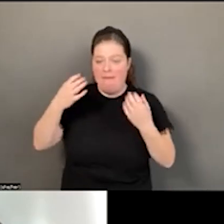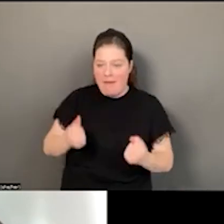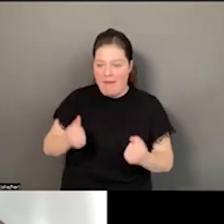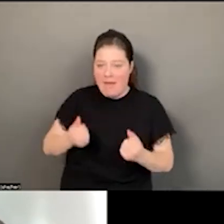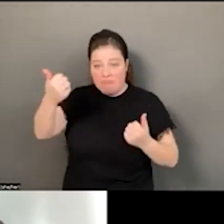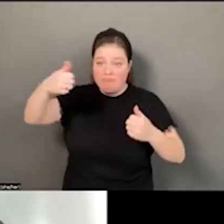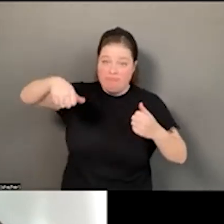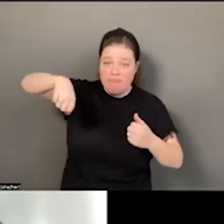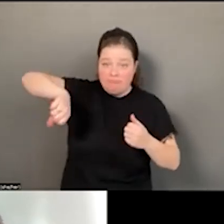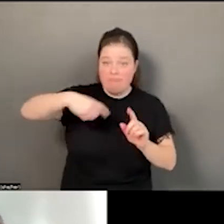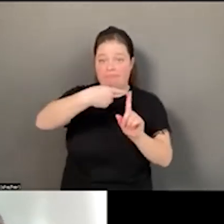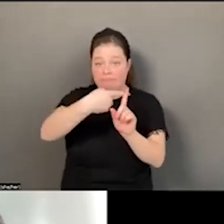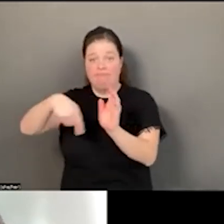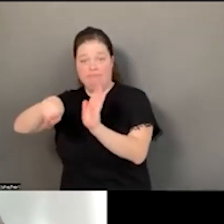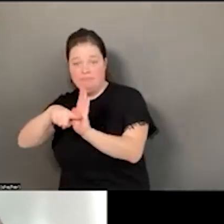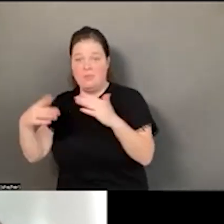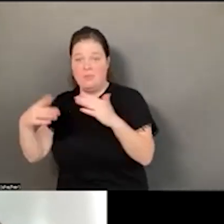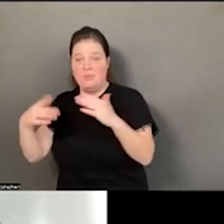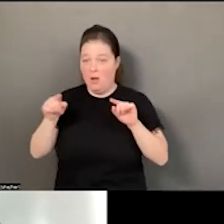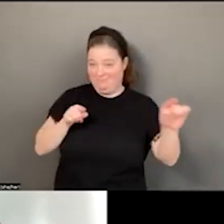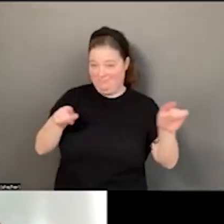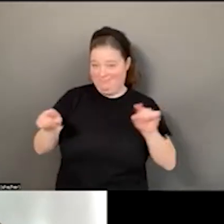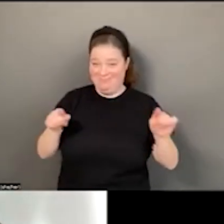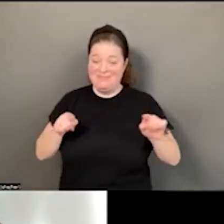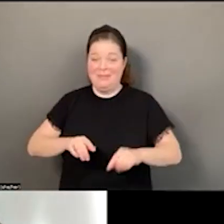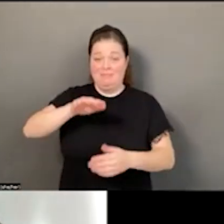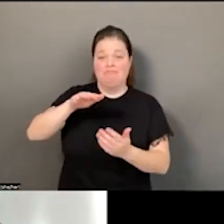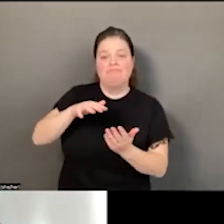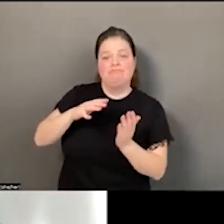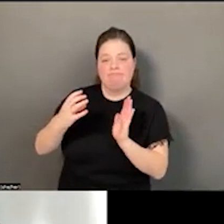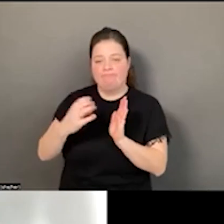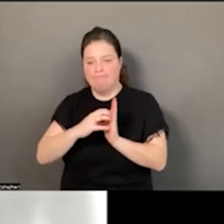As for the implementation of the Web directive